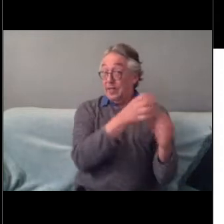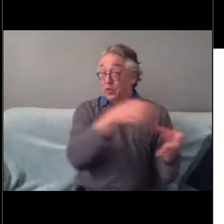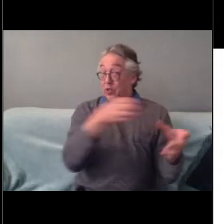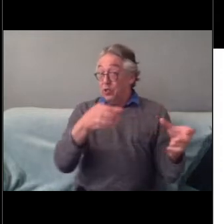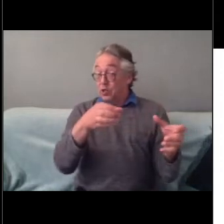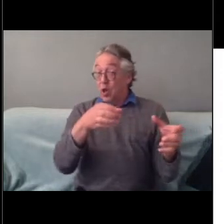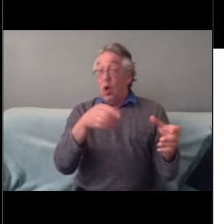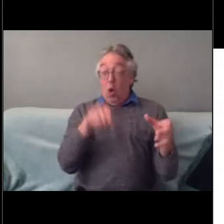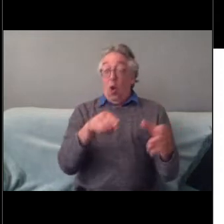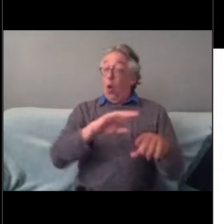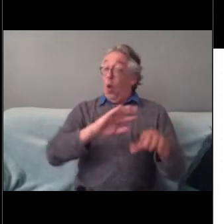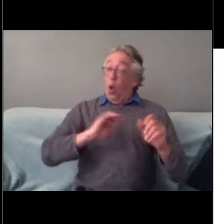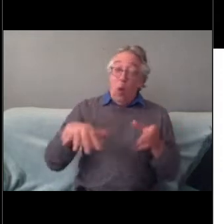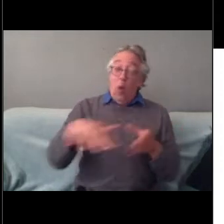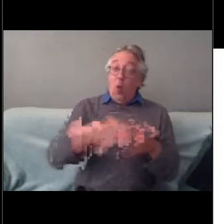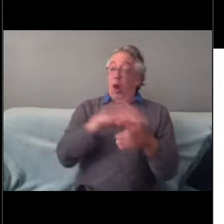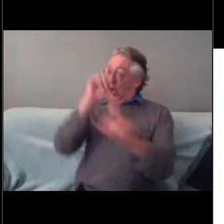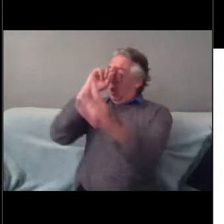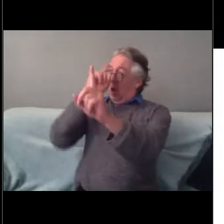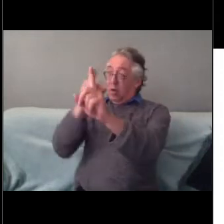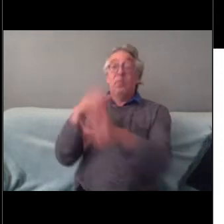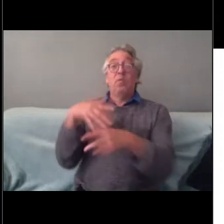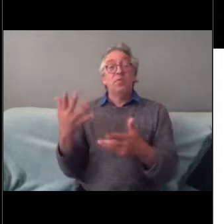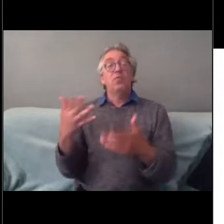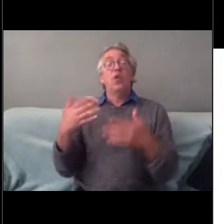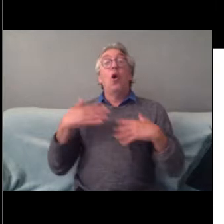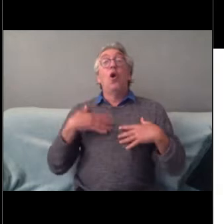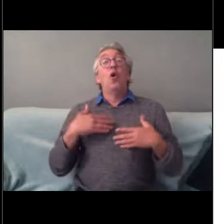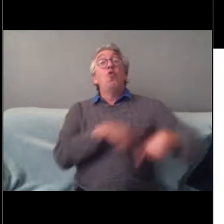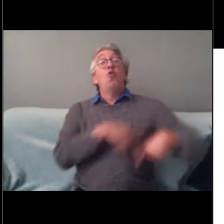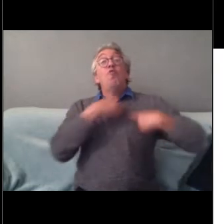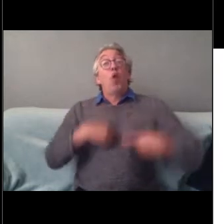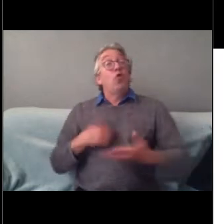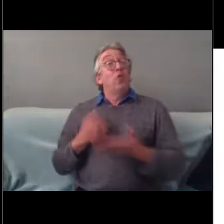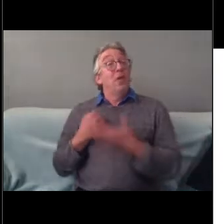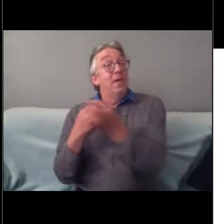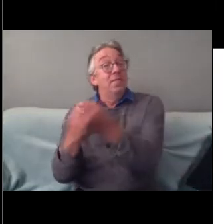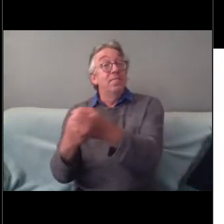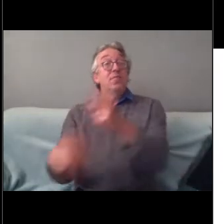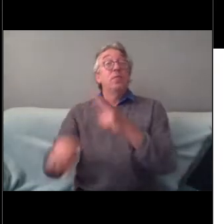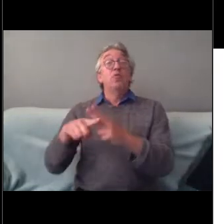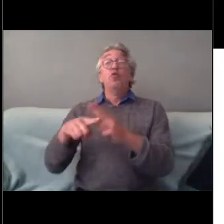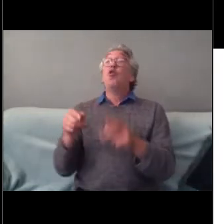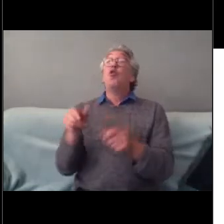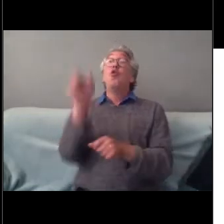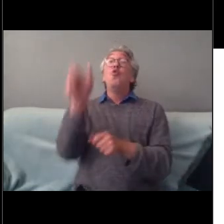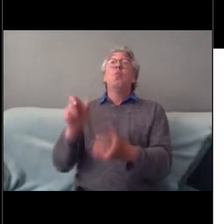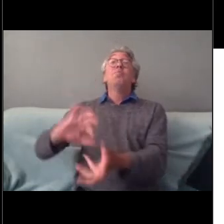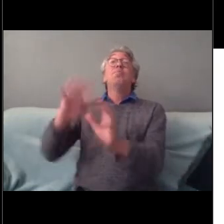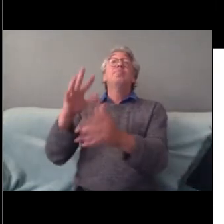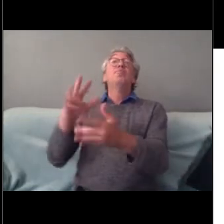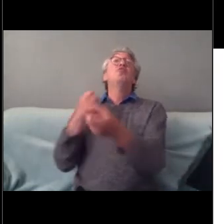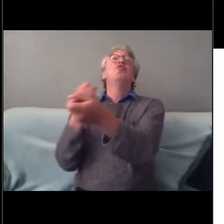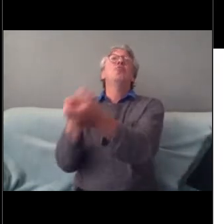in humanitarian actions and volunteering. And the duration of our project is two years.